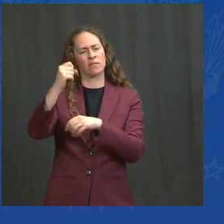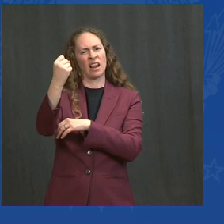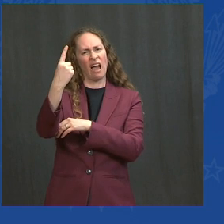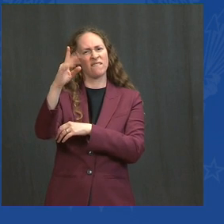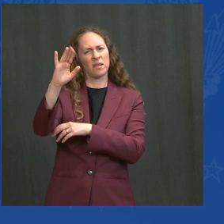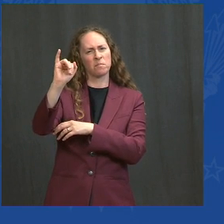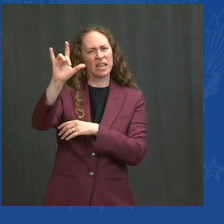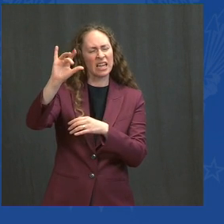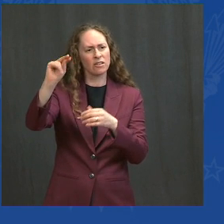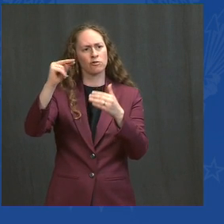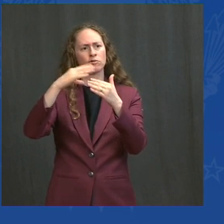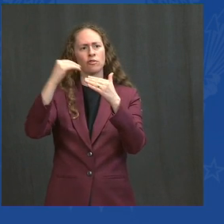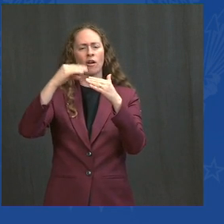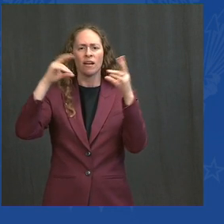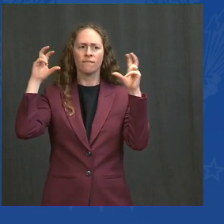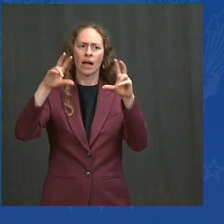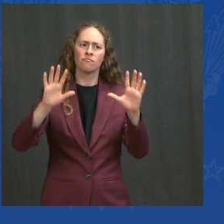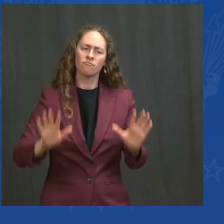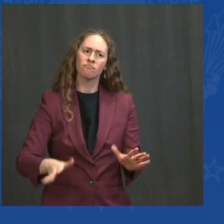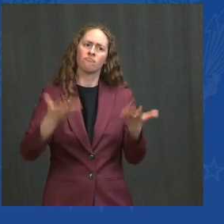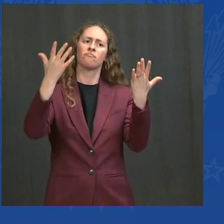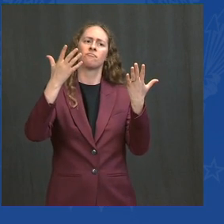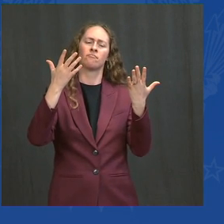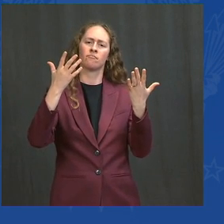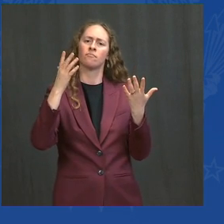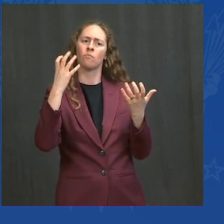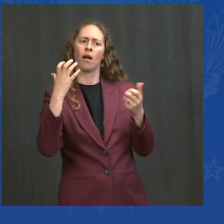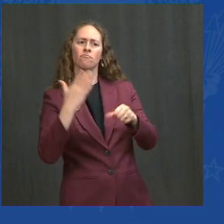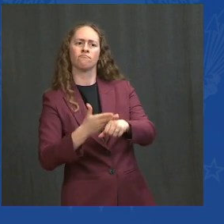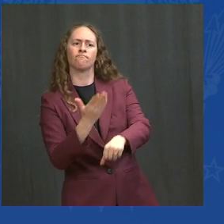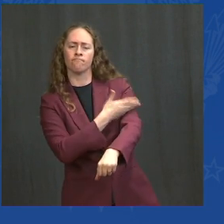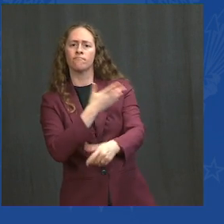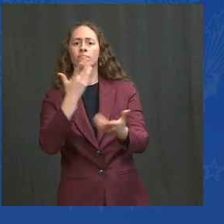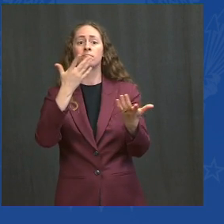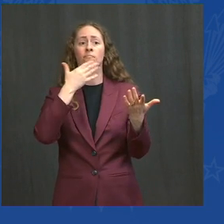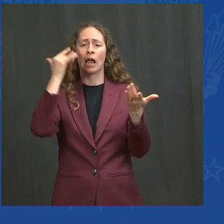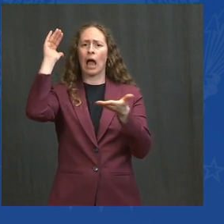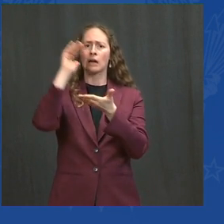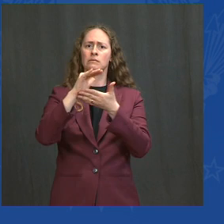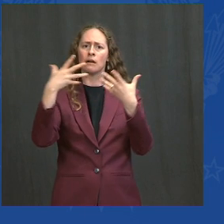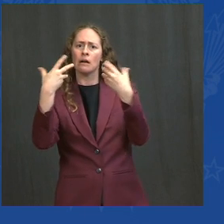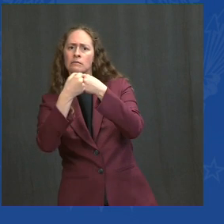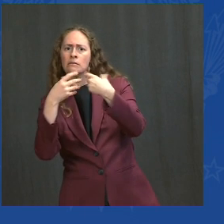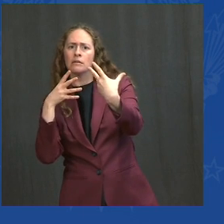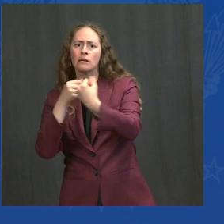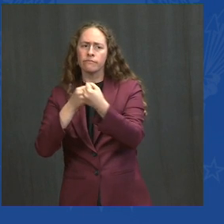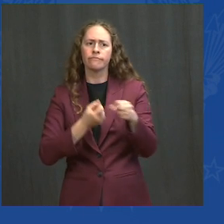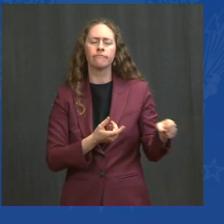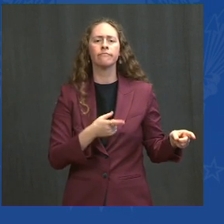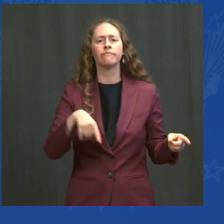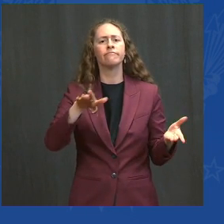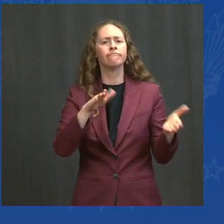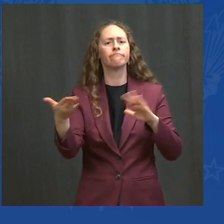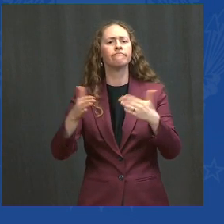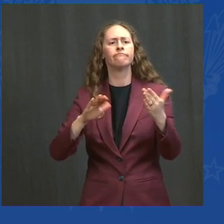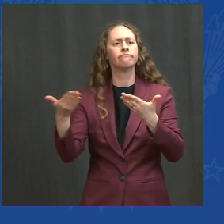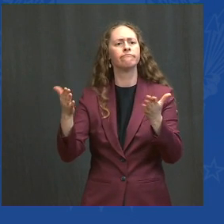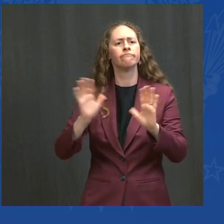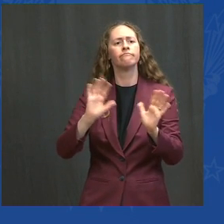reduce crashes and fatalities in the community -- especially for cyclists and pedestrians, which are increasingly significant.